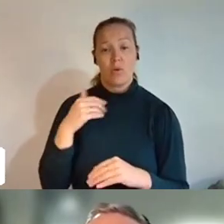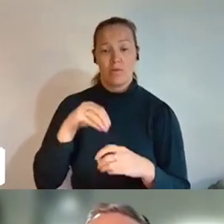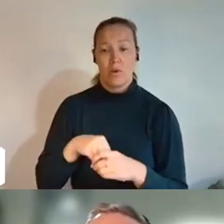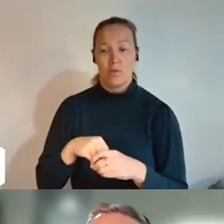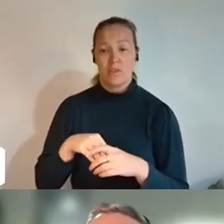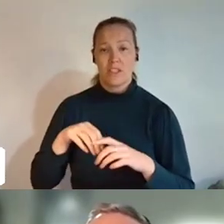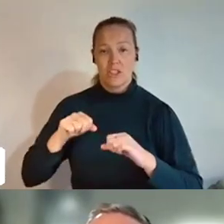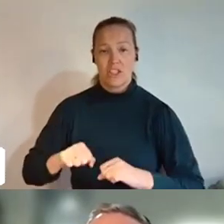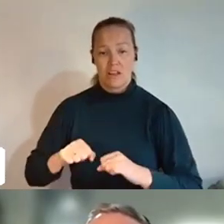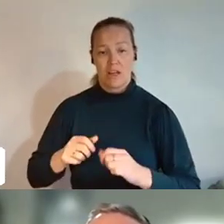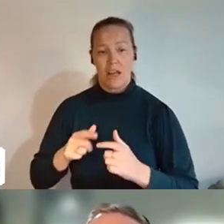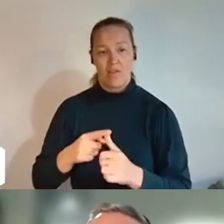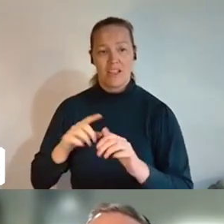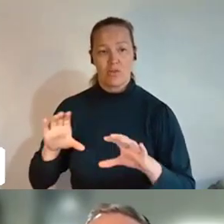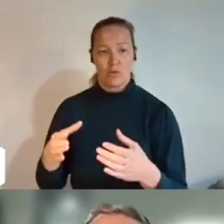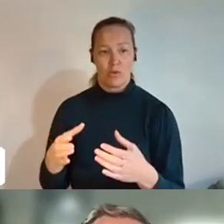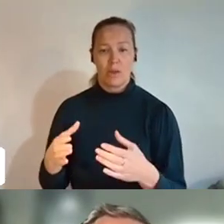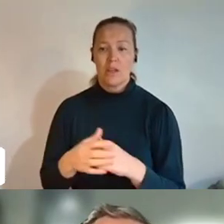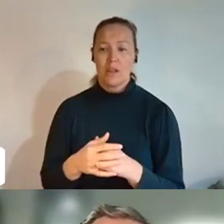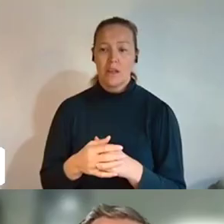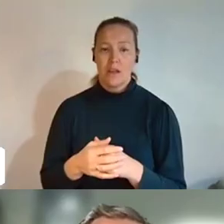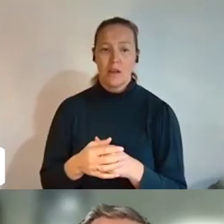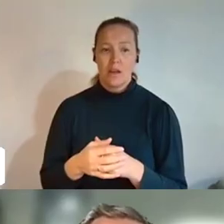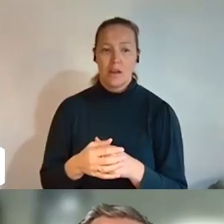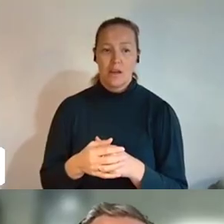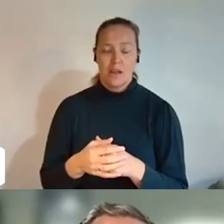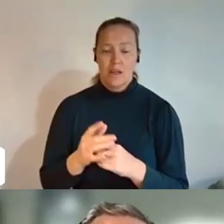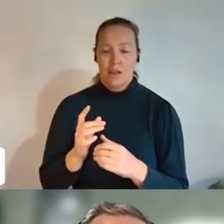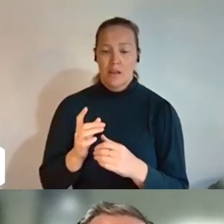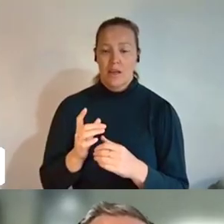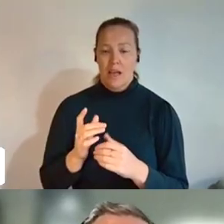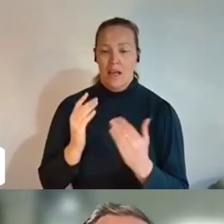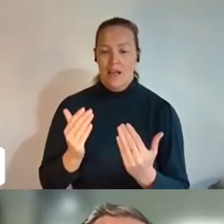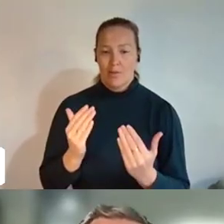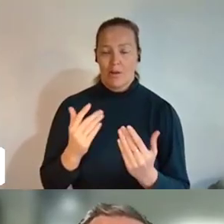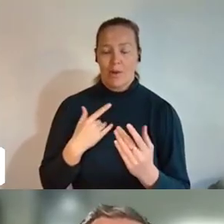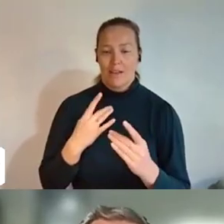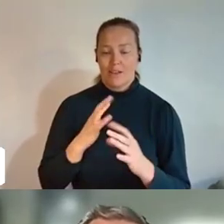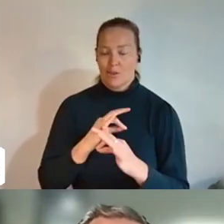even though I might speak about it in less than pleasant terms at this point, you build up skills,